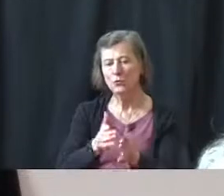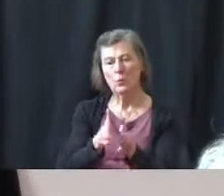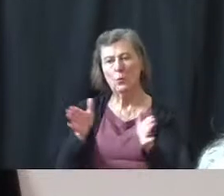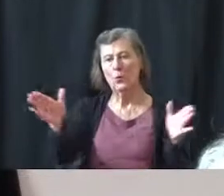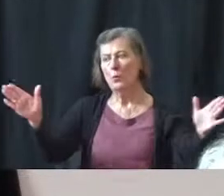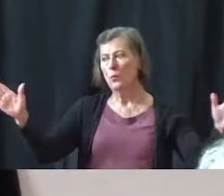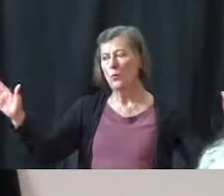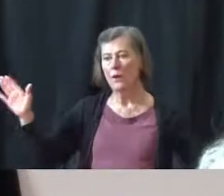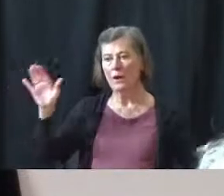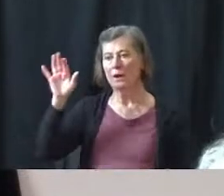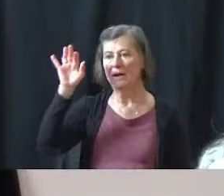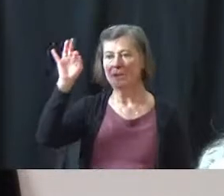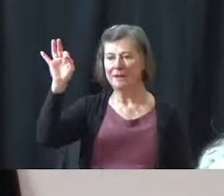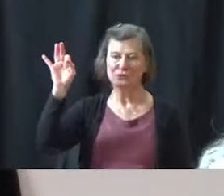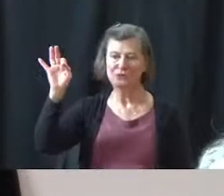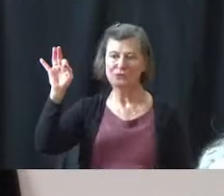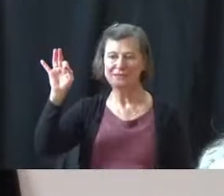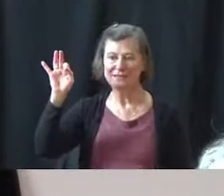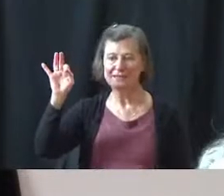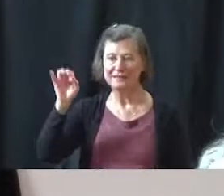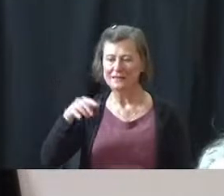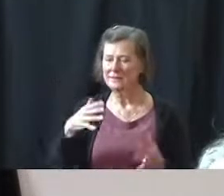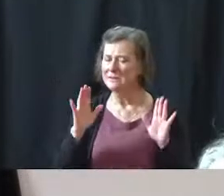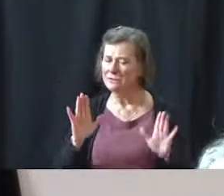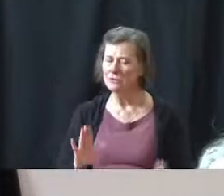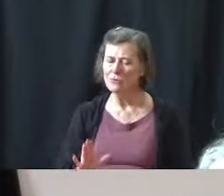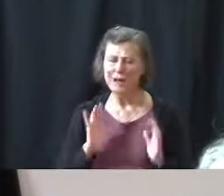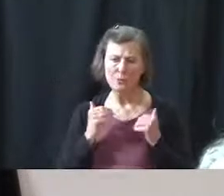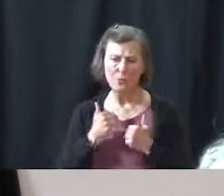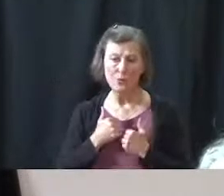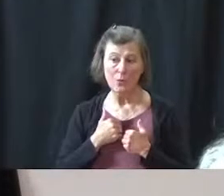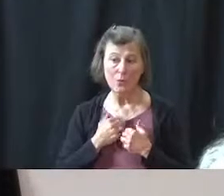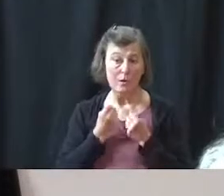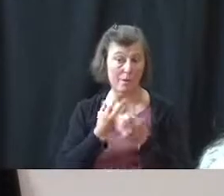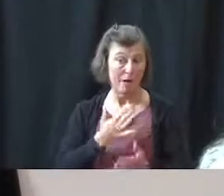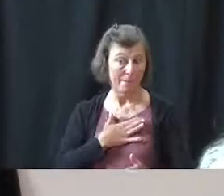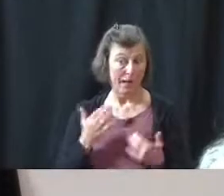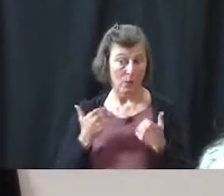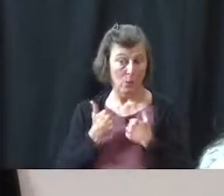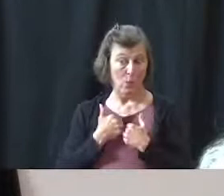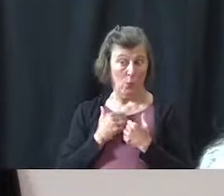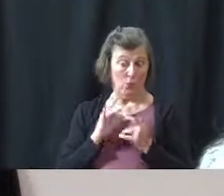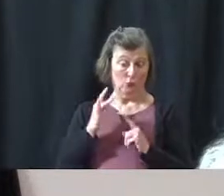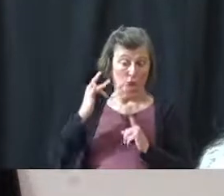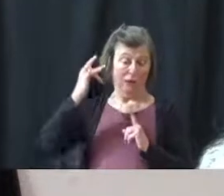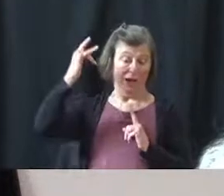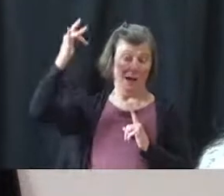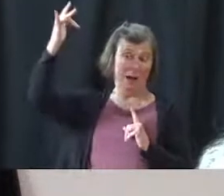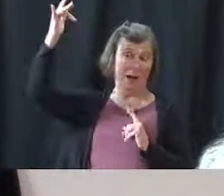What a great soul he was, who has made my soul shine brighter by virtue of his example.